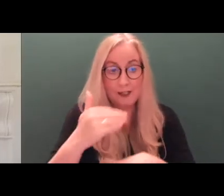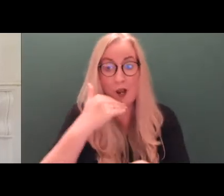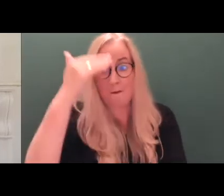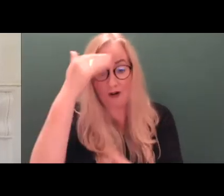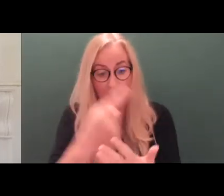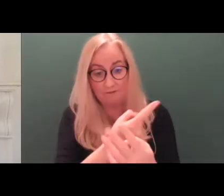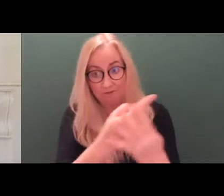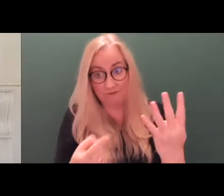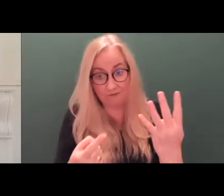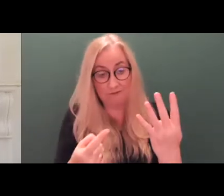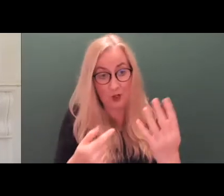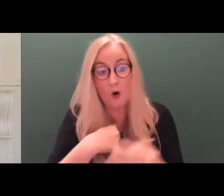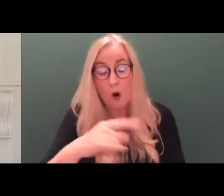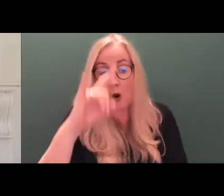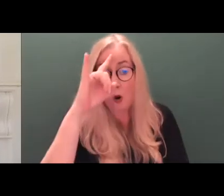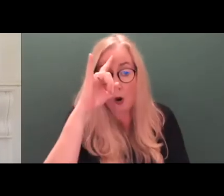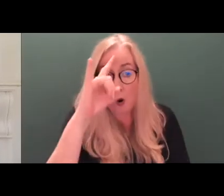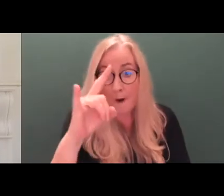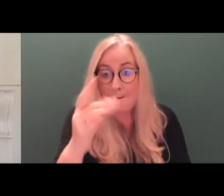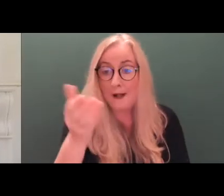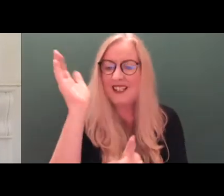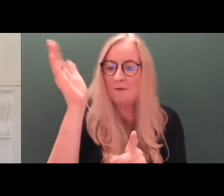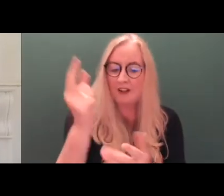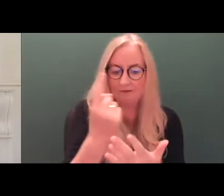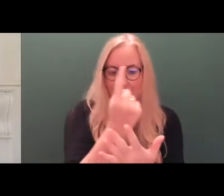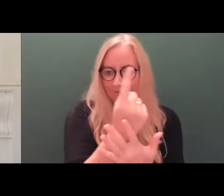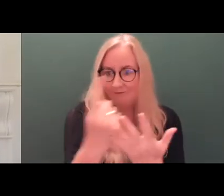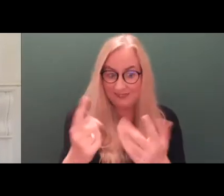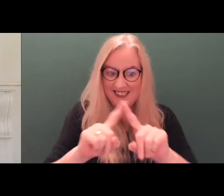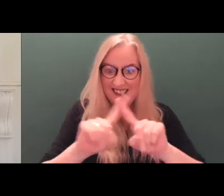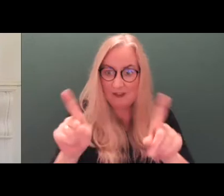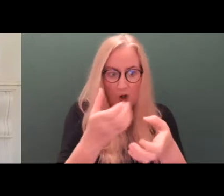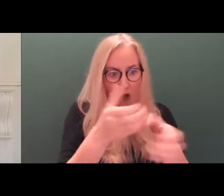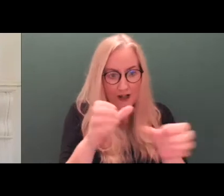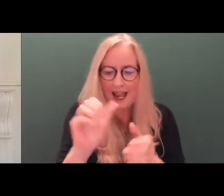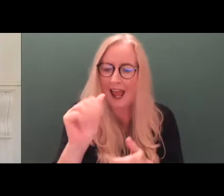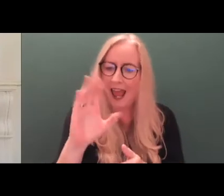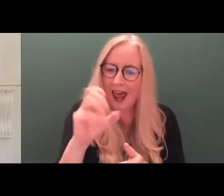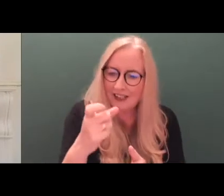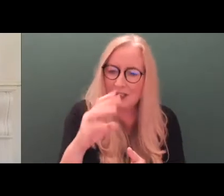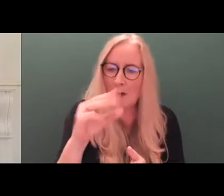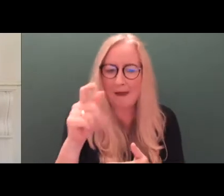We hope that our speakers from these very different countries, Alex, Maths, and Jonathan,